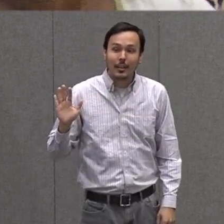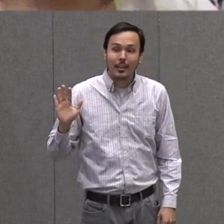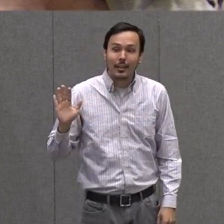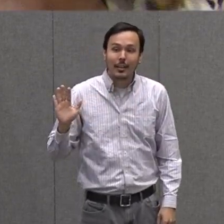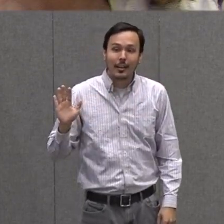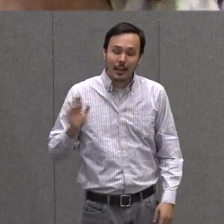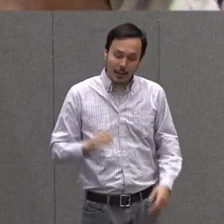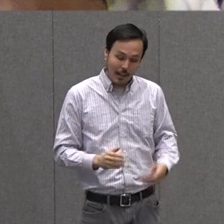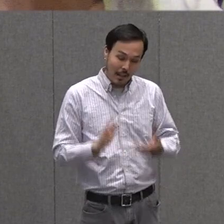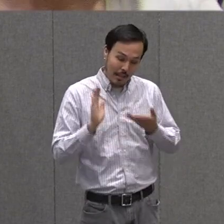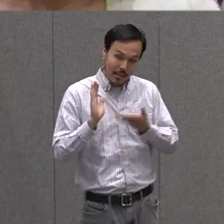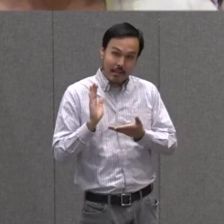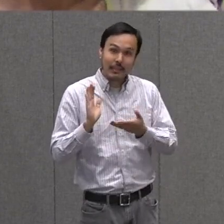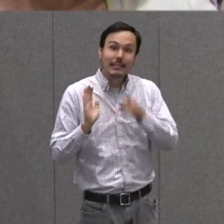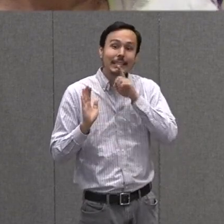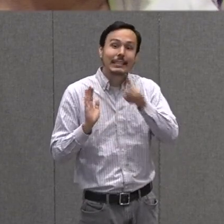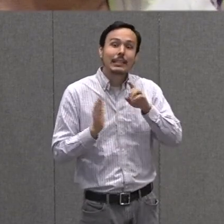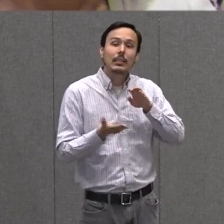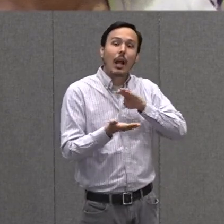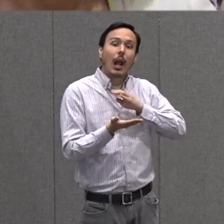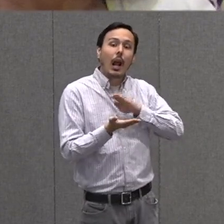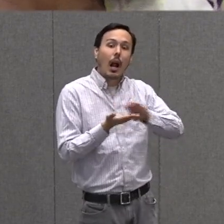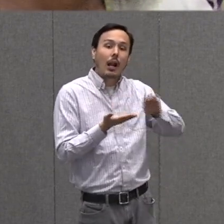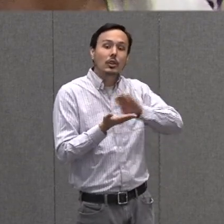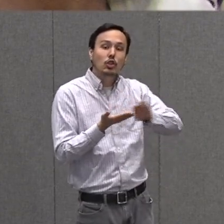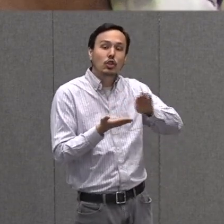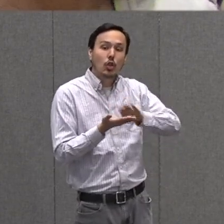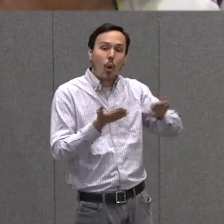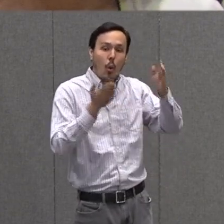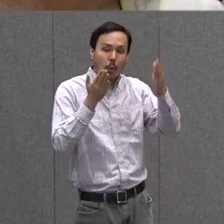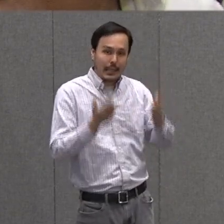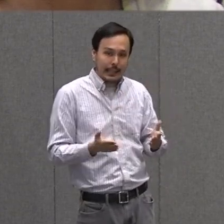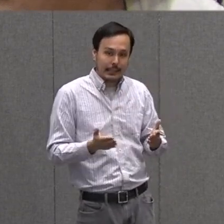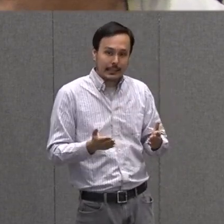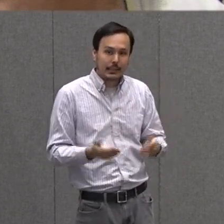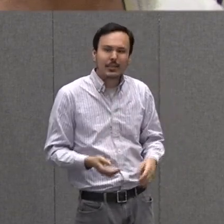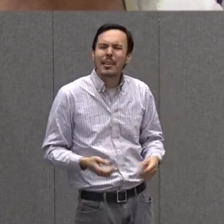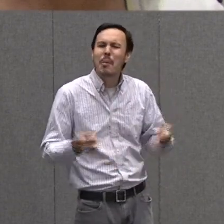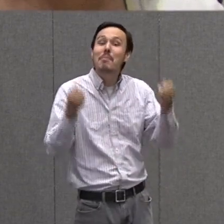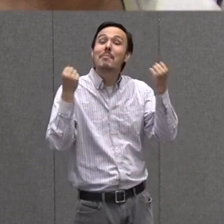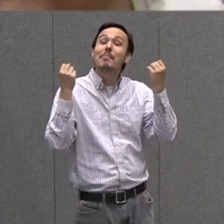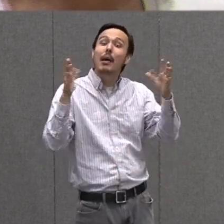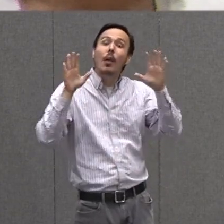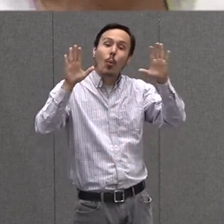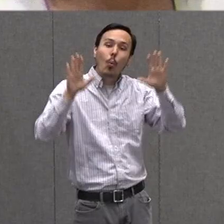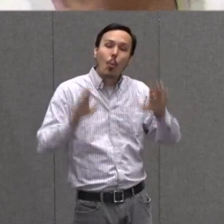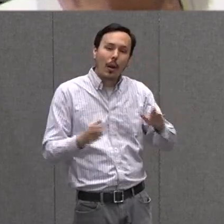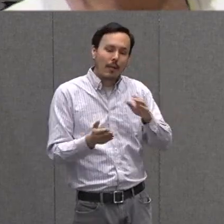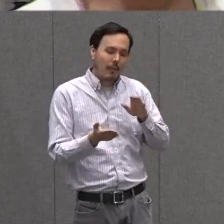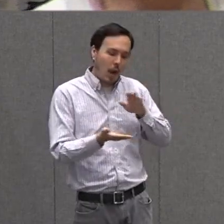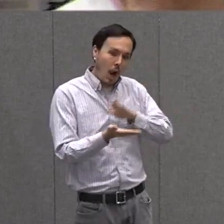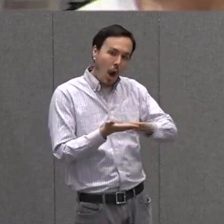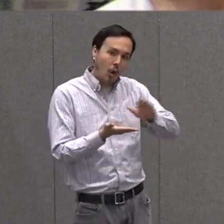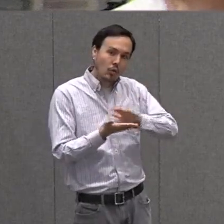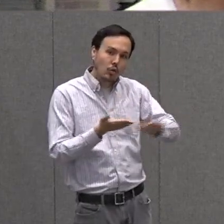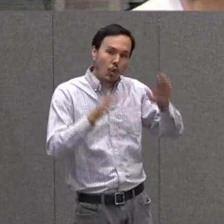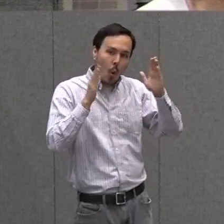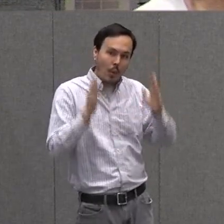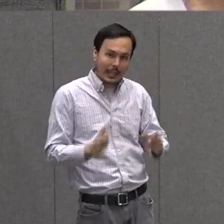This is a custodian. We have so many wonderful custodians out there, especially here in our school district,